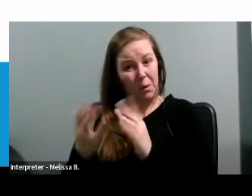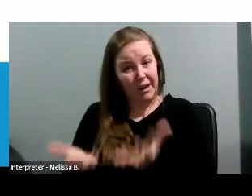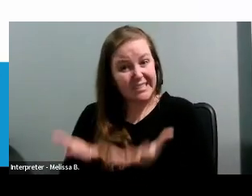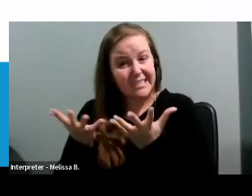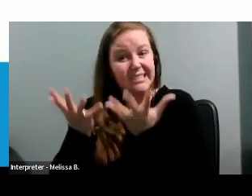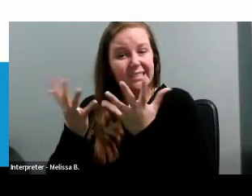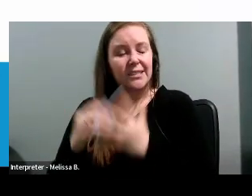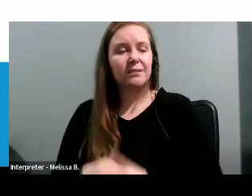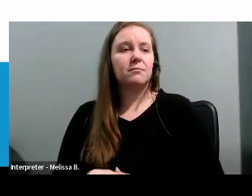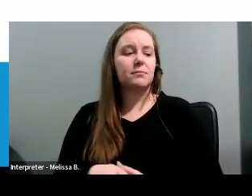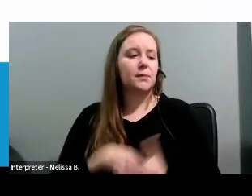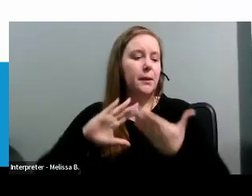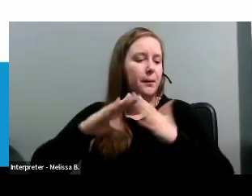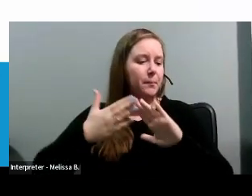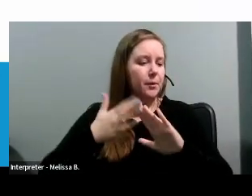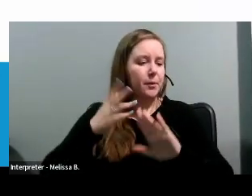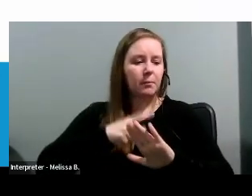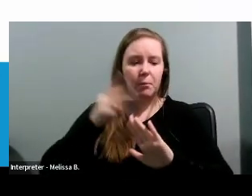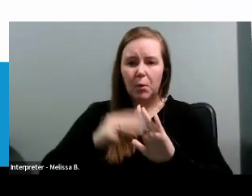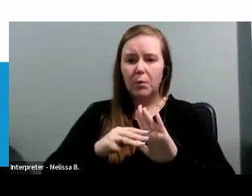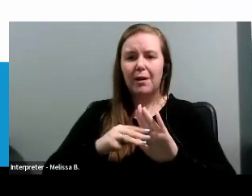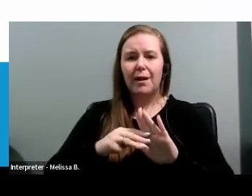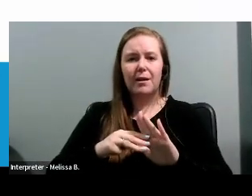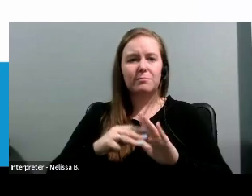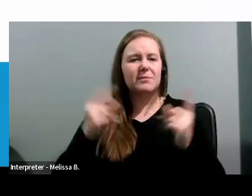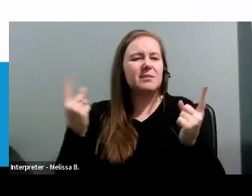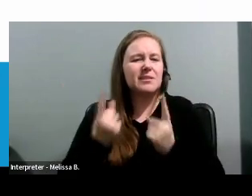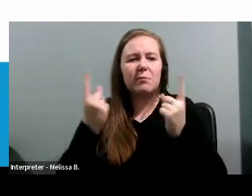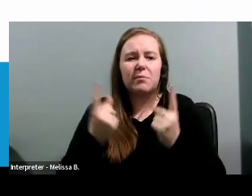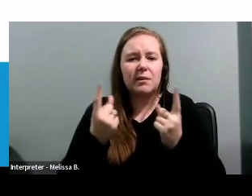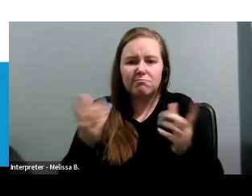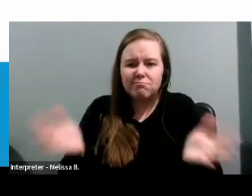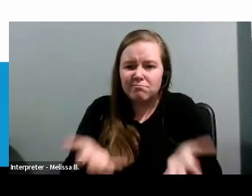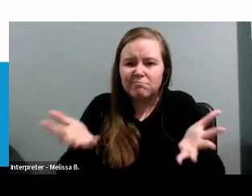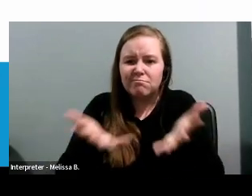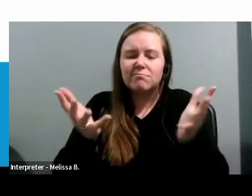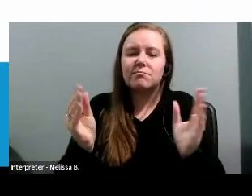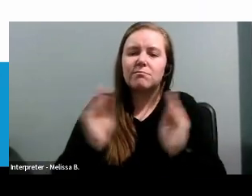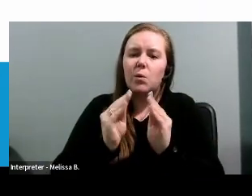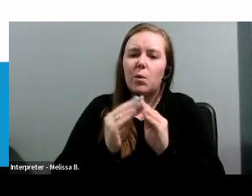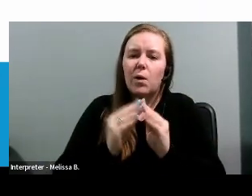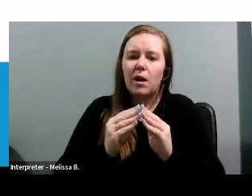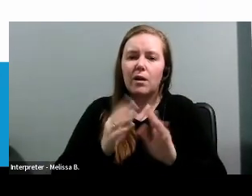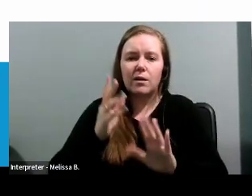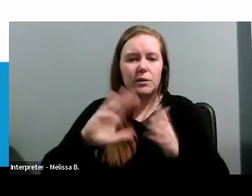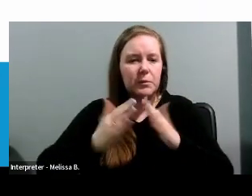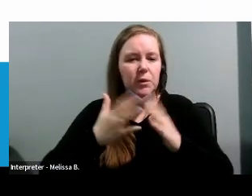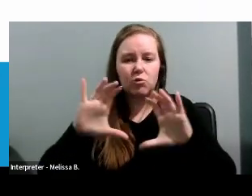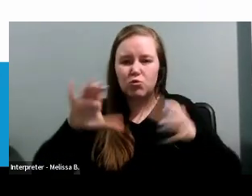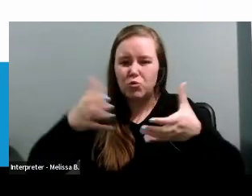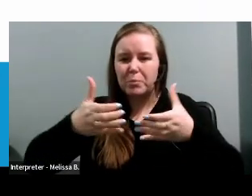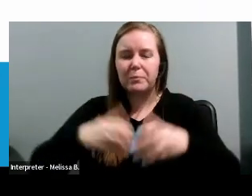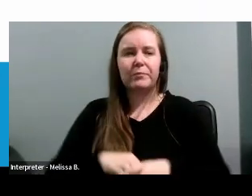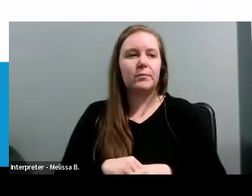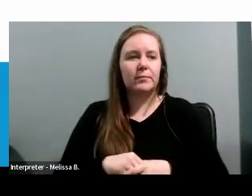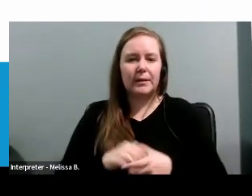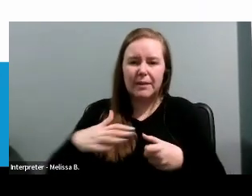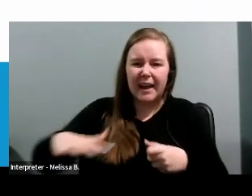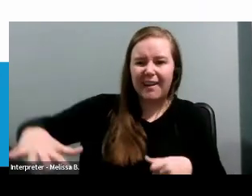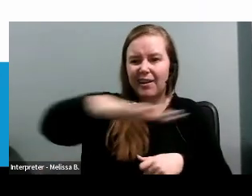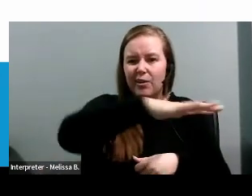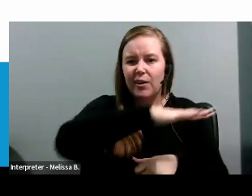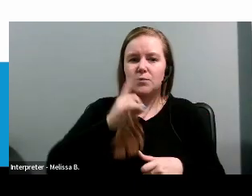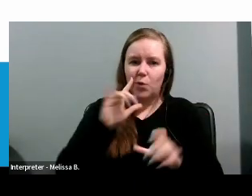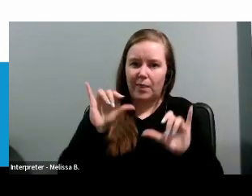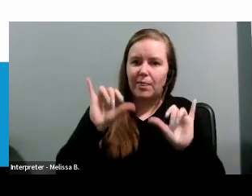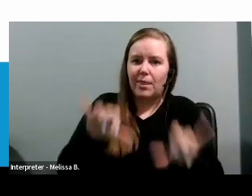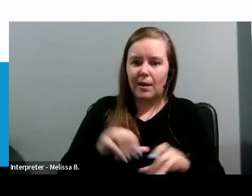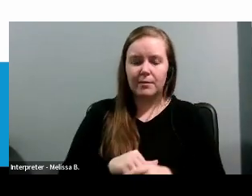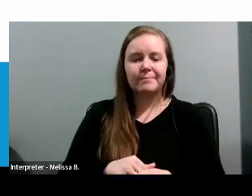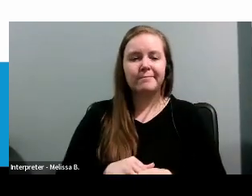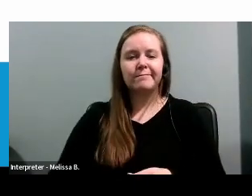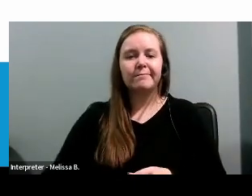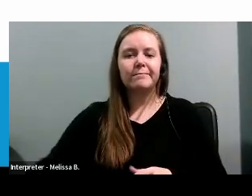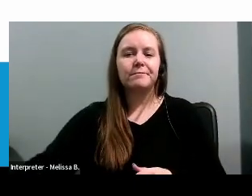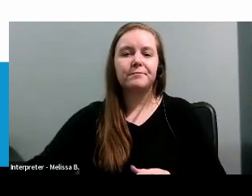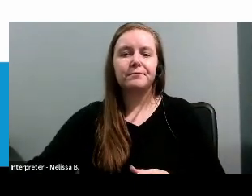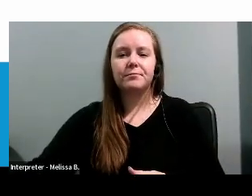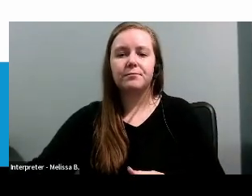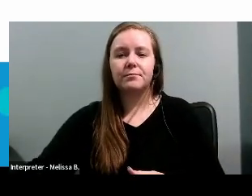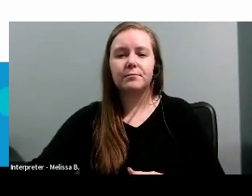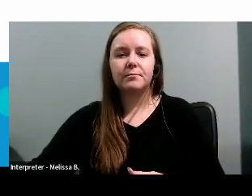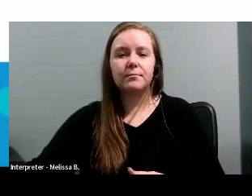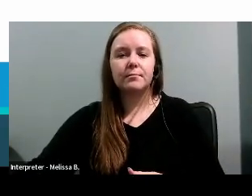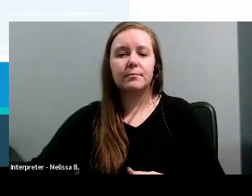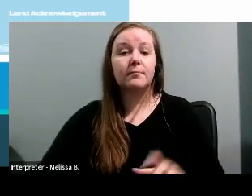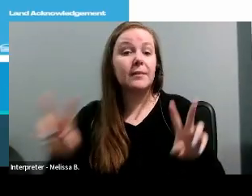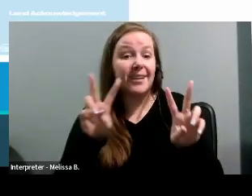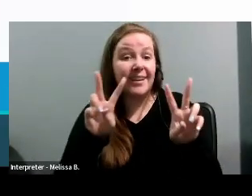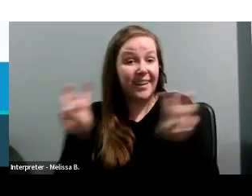Shannon Spencer (she/her): more community grants, so grassroots groups and community groups can, you know, do more within their communities. What are the issues that you want to bring to the Budget Committee's attention?